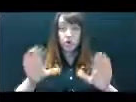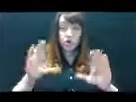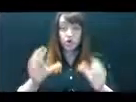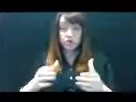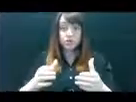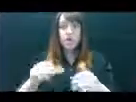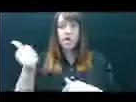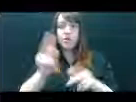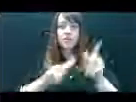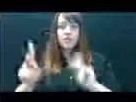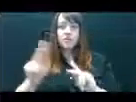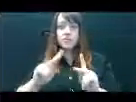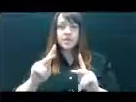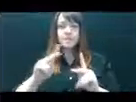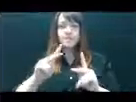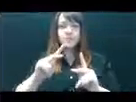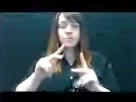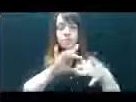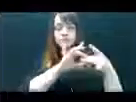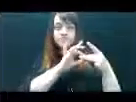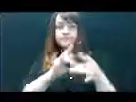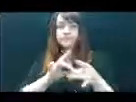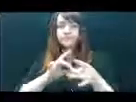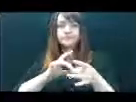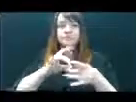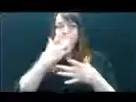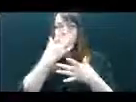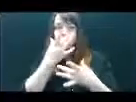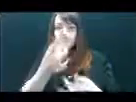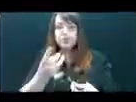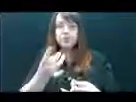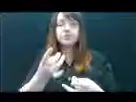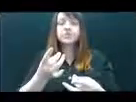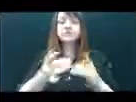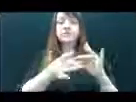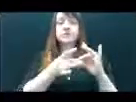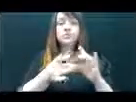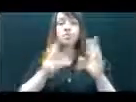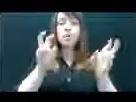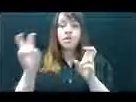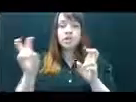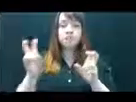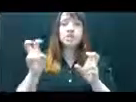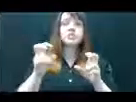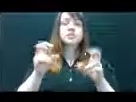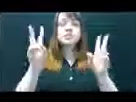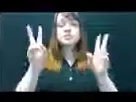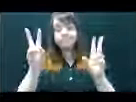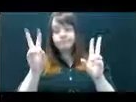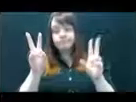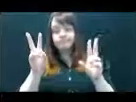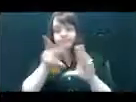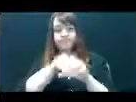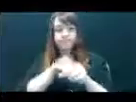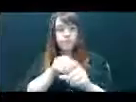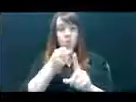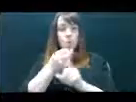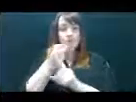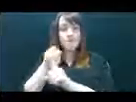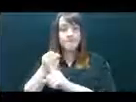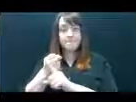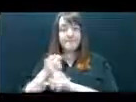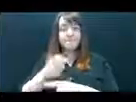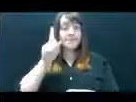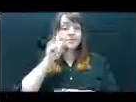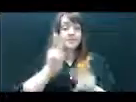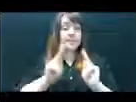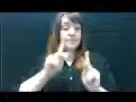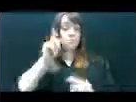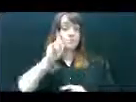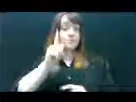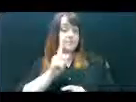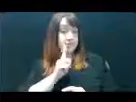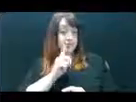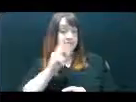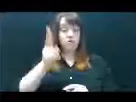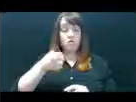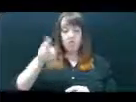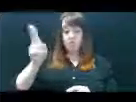issues and relevant topics impacting individuals who are deaf, hard of hearing, deaf blind,